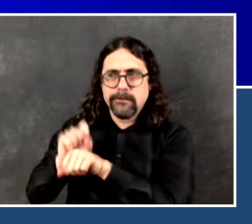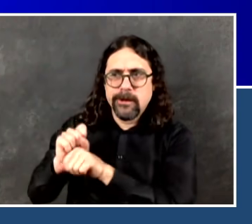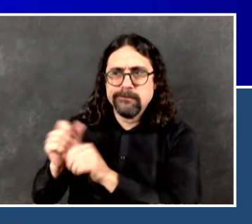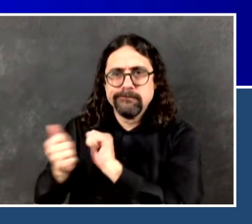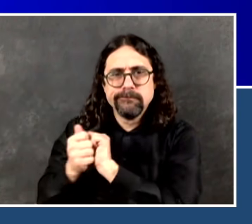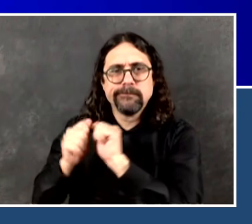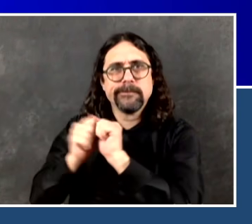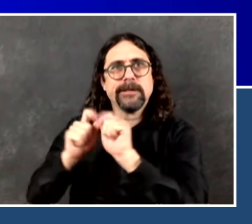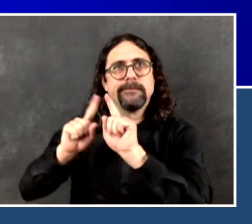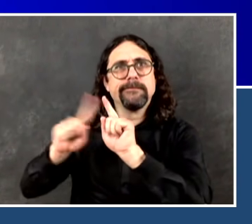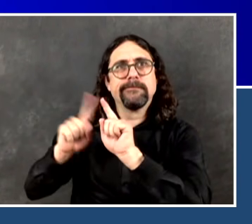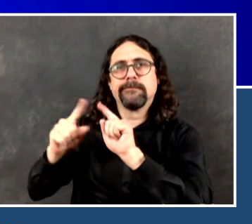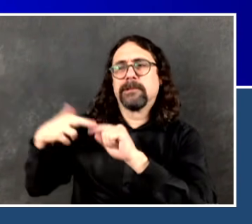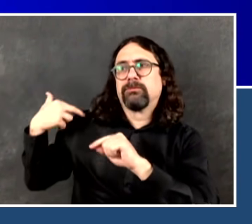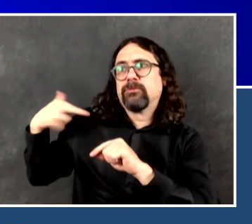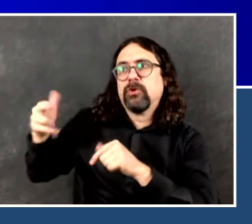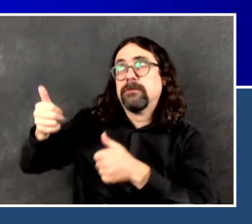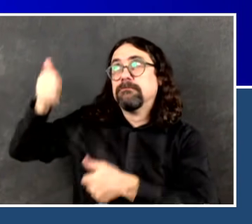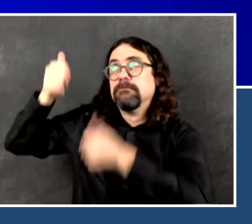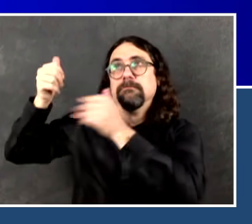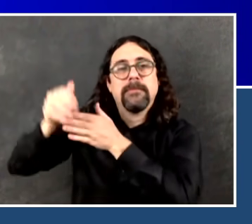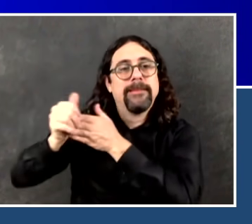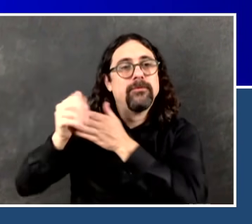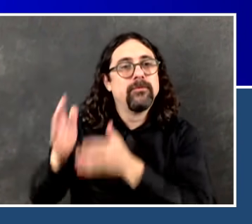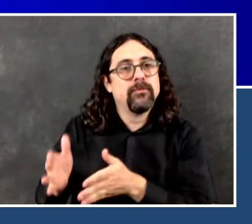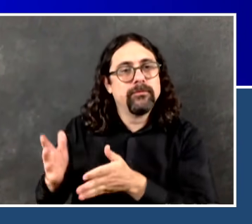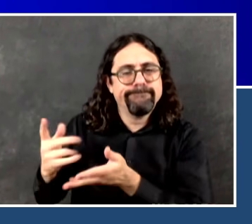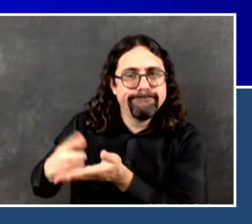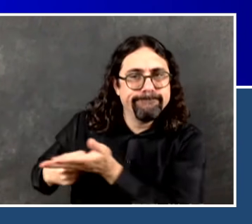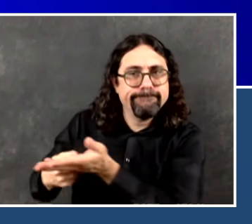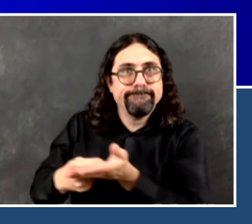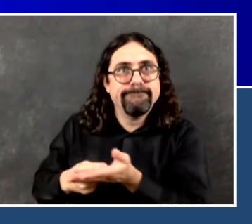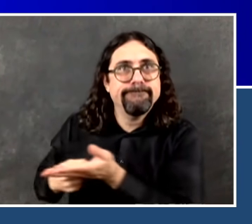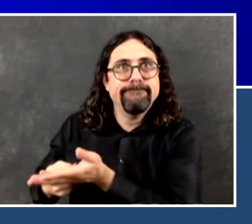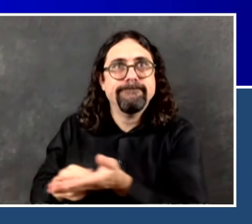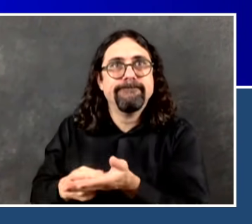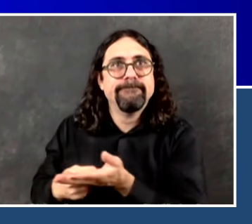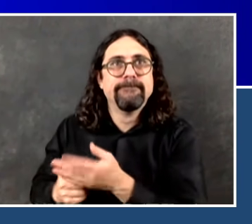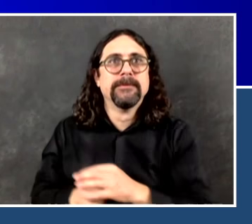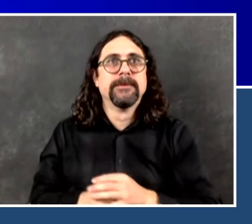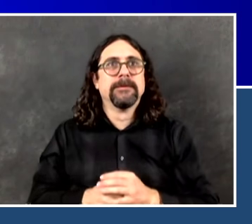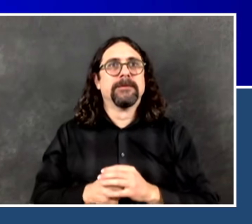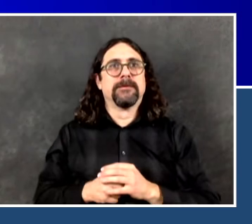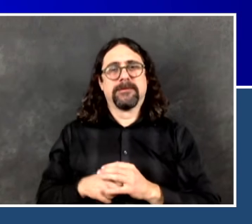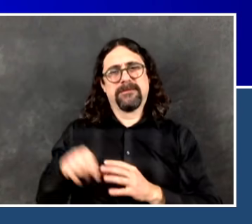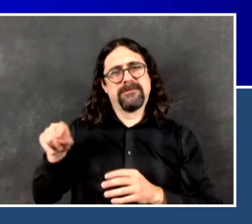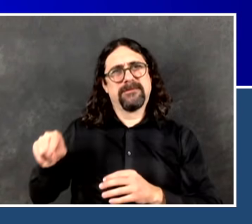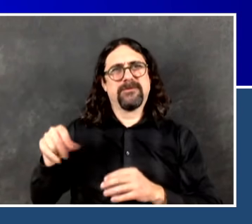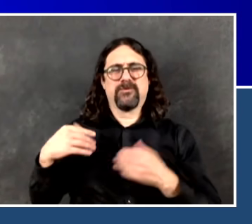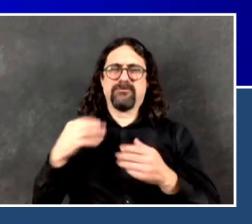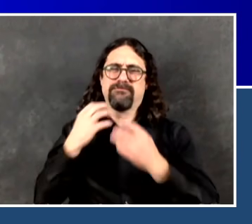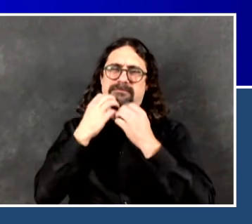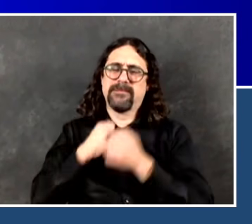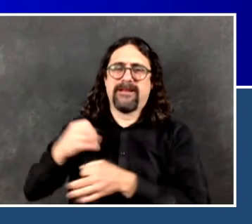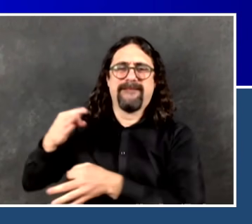ADVISORY BROAD. WE'LL BRING THEM TEOGTHER GTOUEID US IN THINK ABOUT HOW WE RESTORE THE LIFE OF FAITH IN THIS TYCI AND